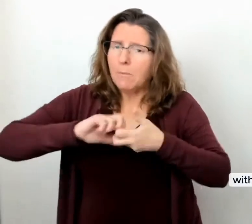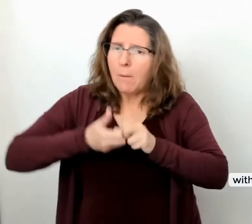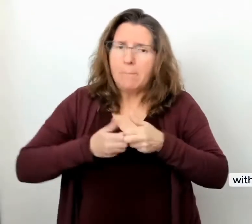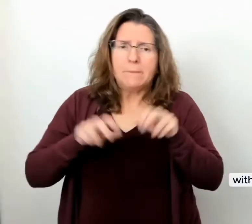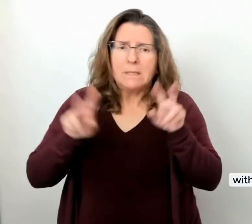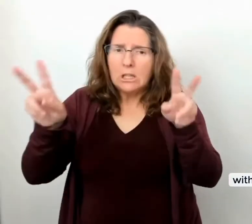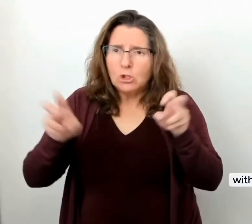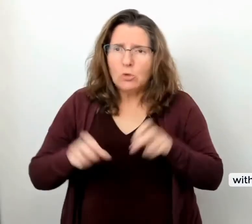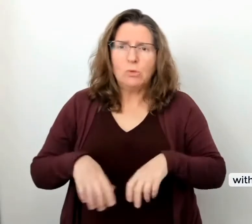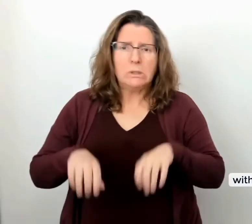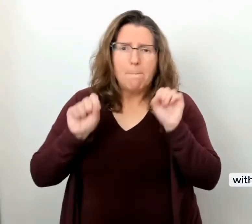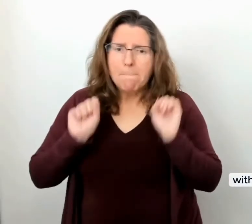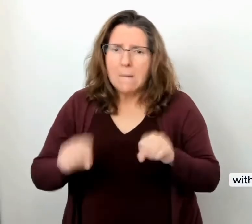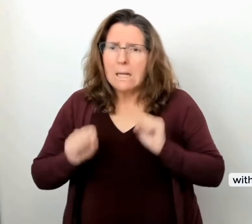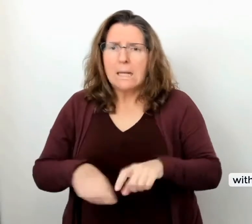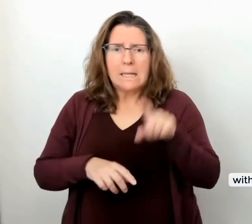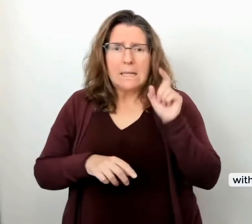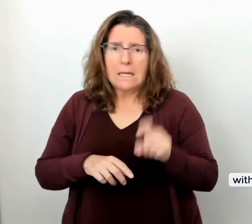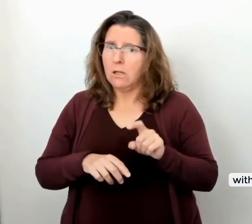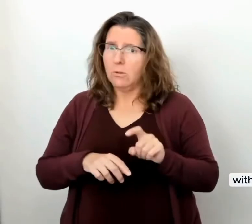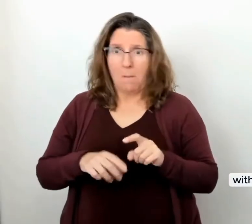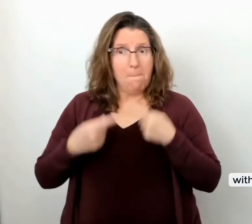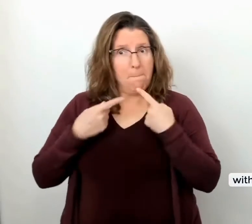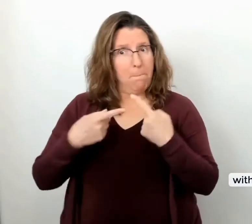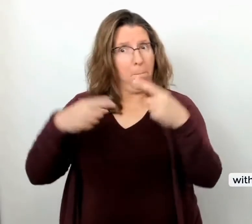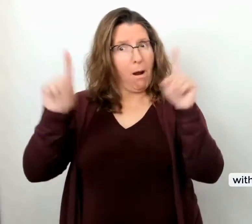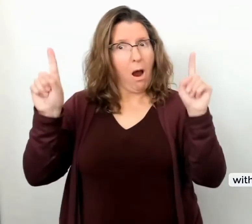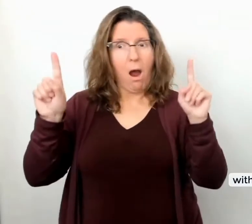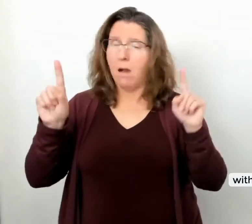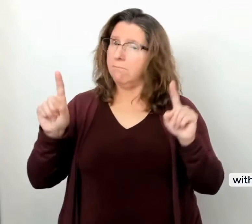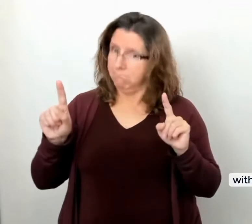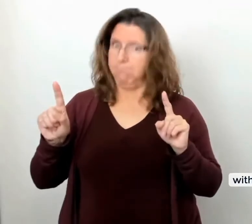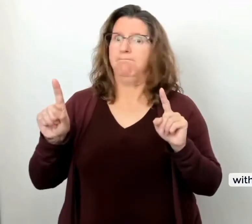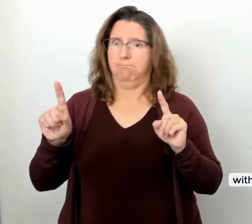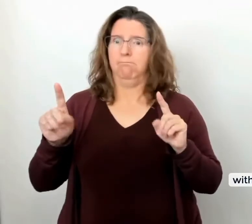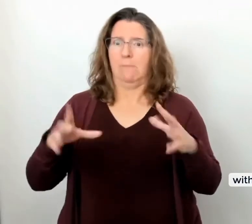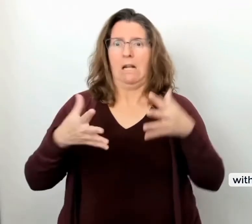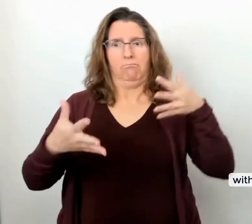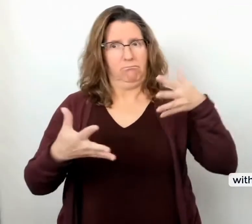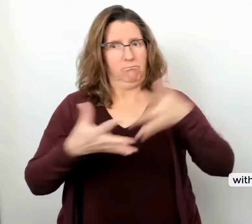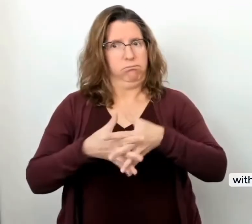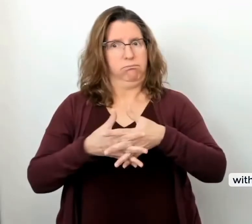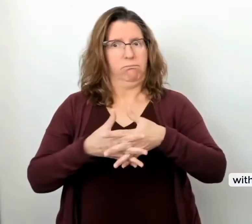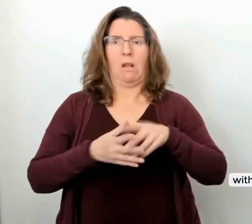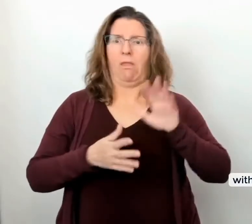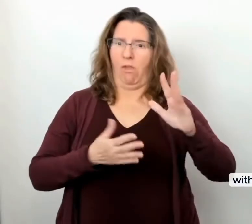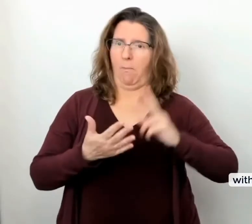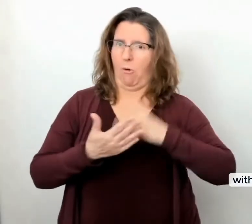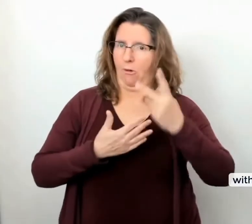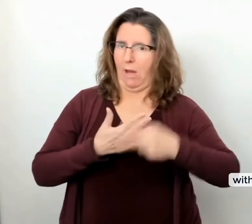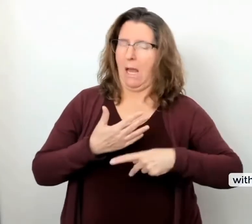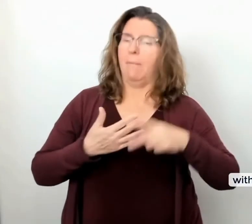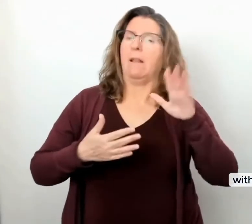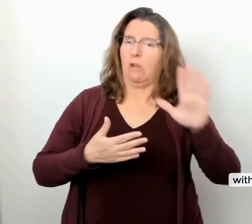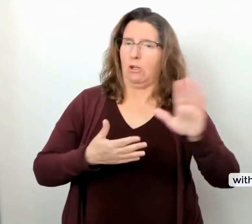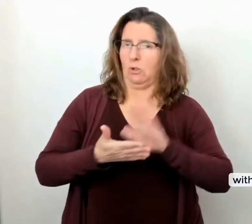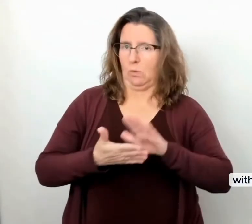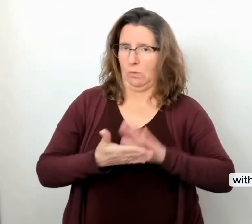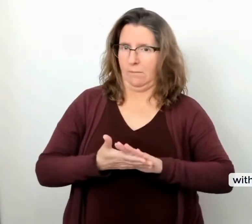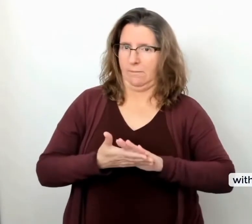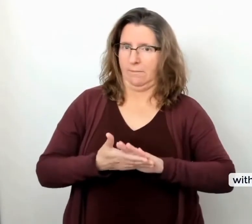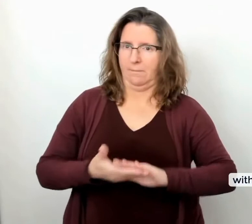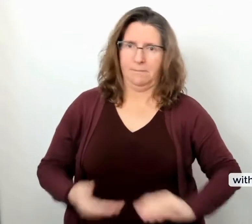with similar attributes, abilities and needs, were successfully included in their school programs.